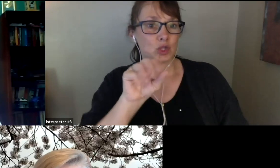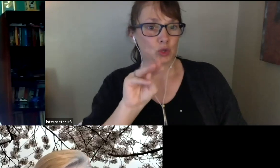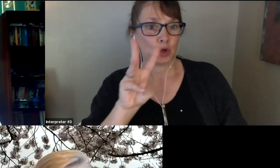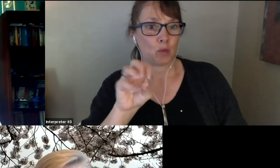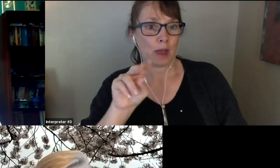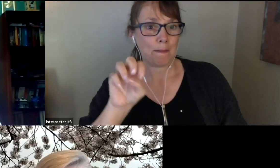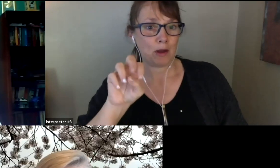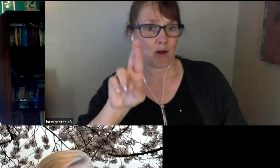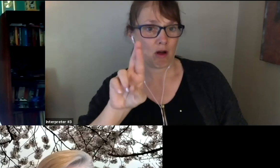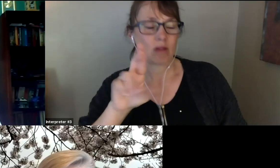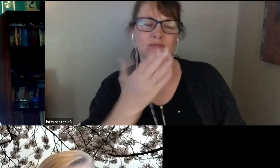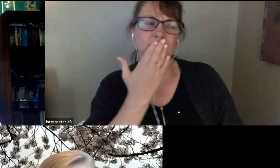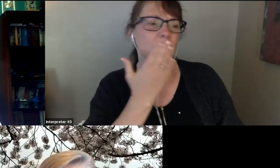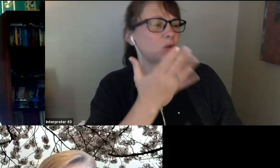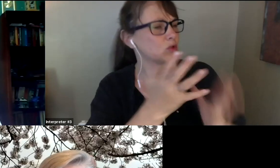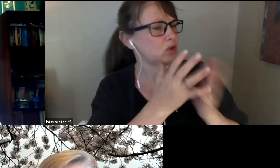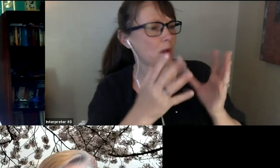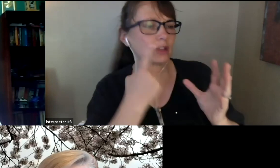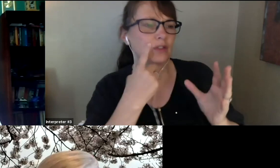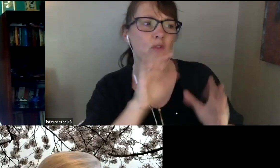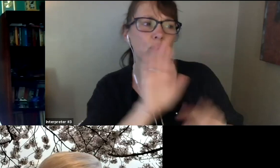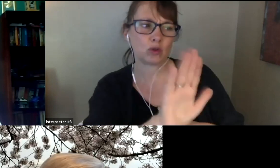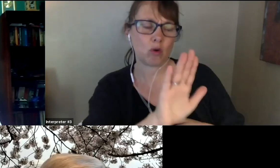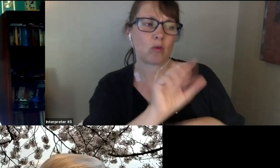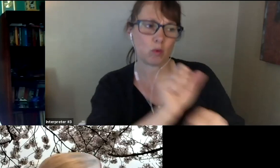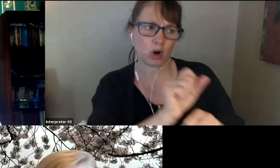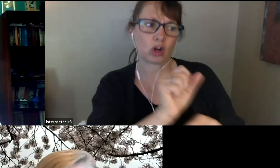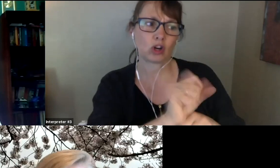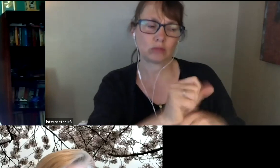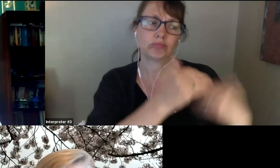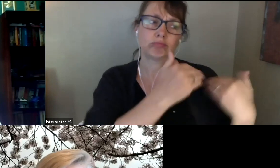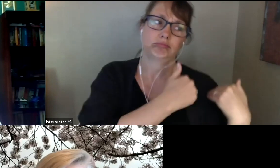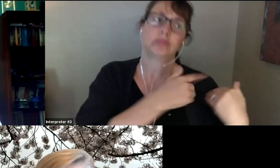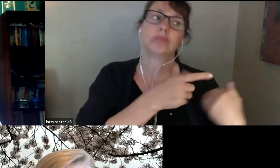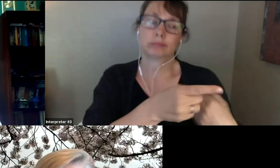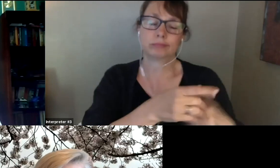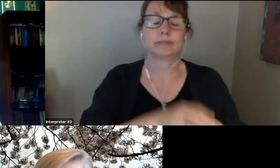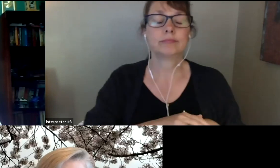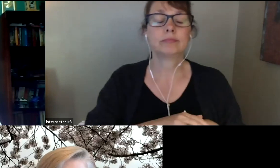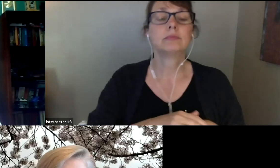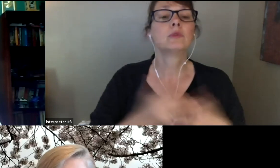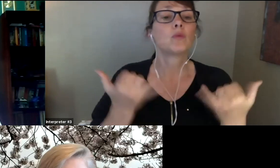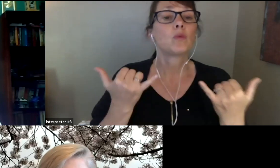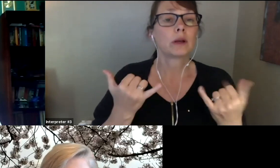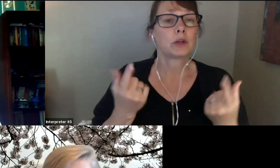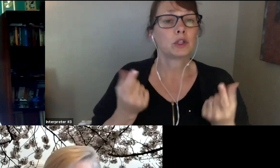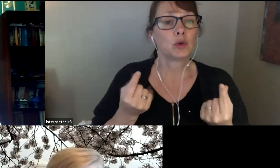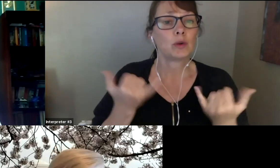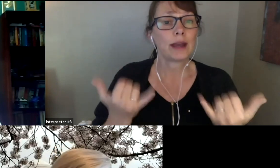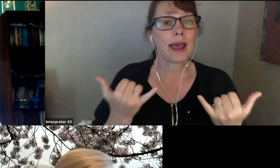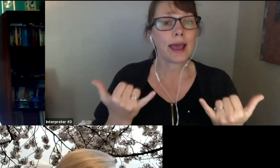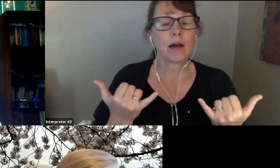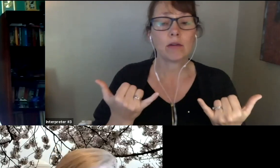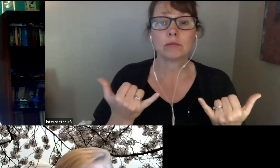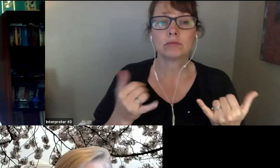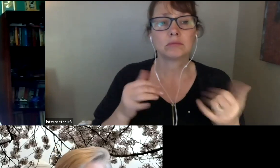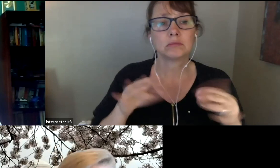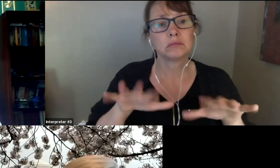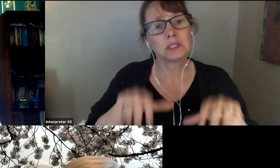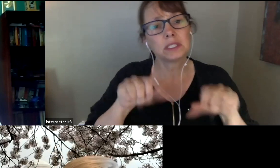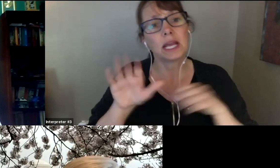him very much for that. And what I’d like to do at this point is take about an hour